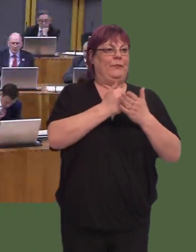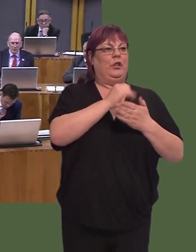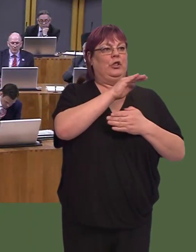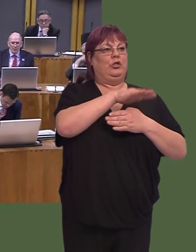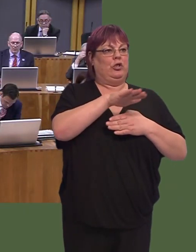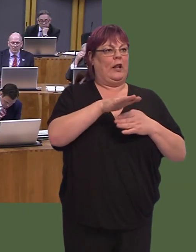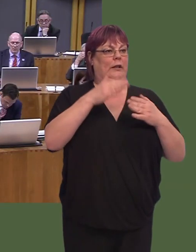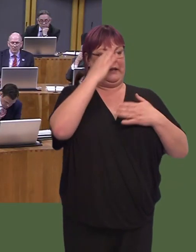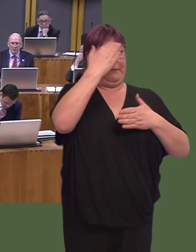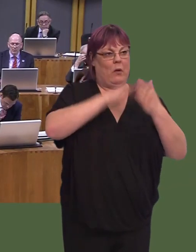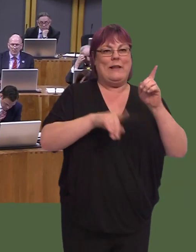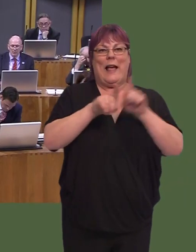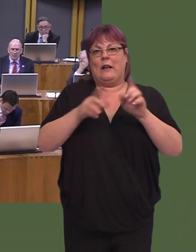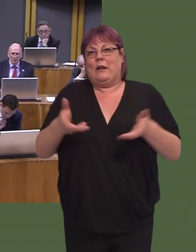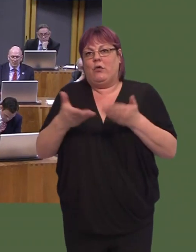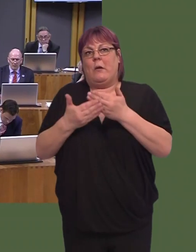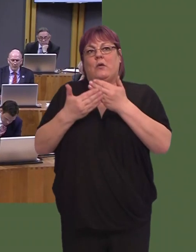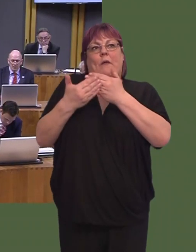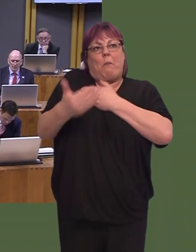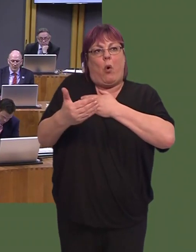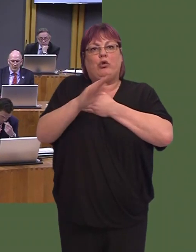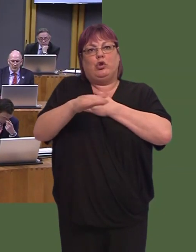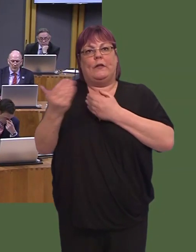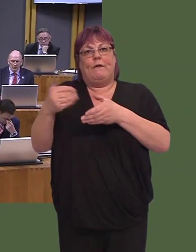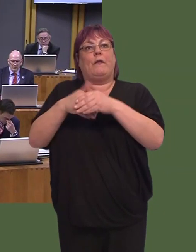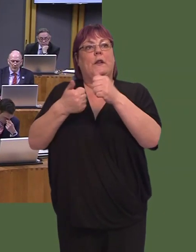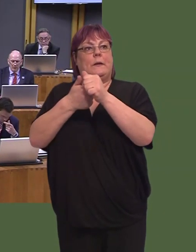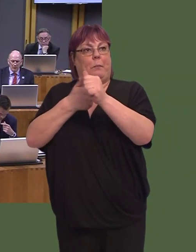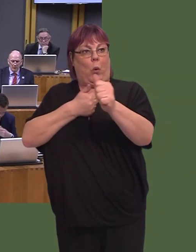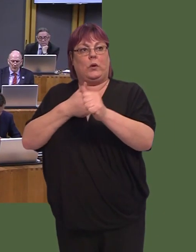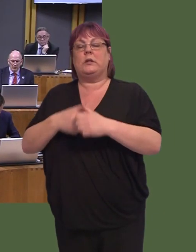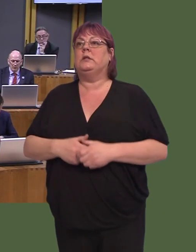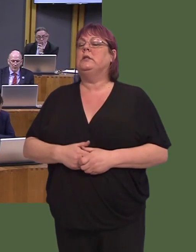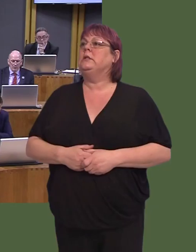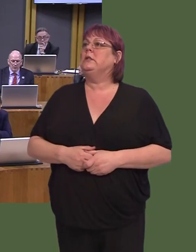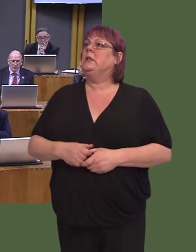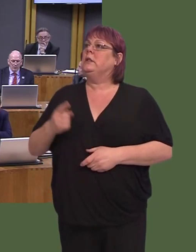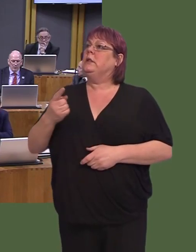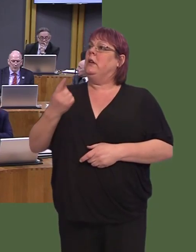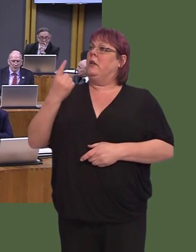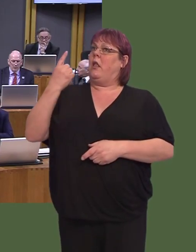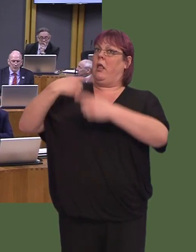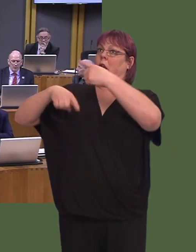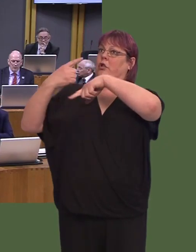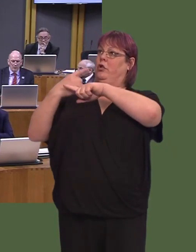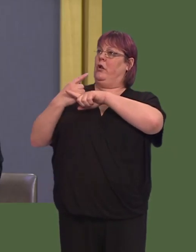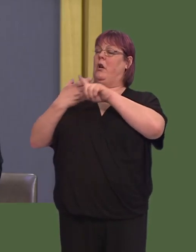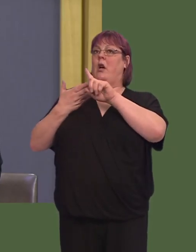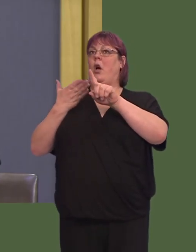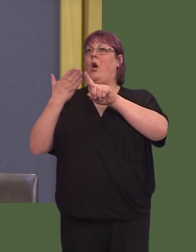Vikki Howells AM: Thank you, leader of the house. It was a real privilege for me, last summer, to visit the lunch and fun club in Penywaun